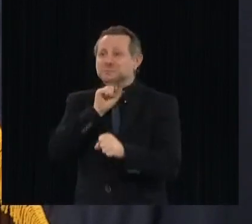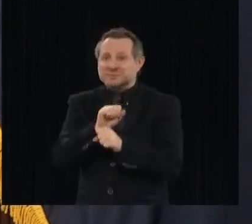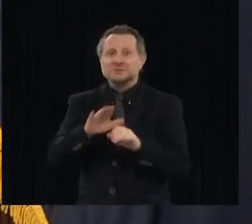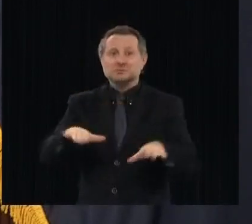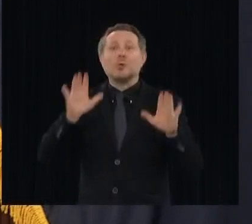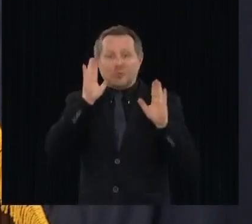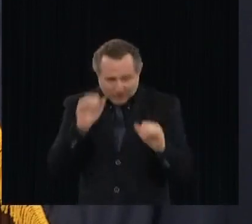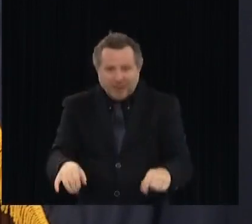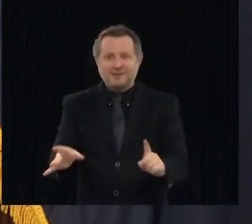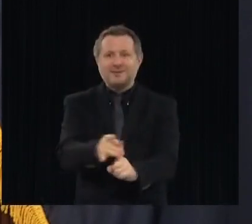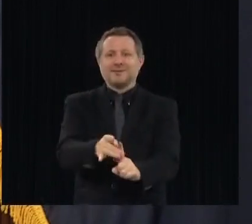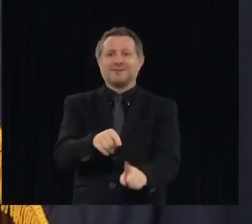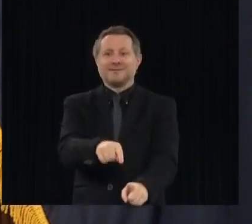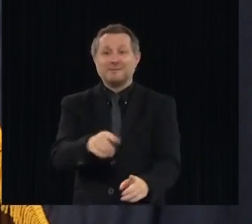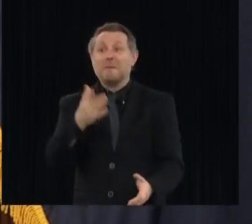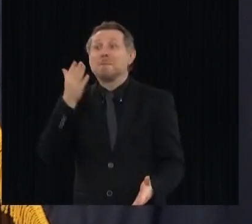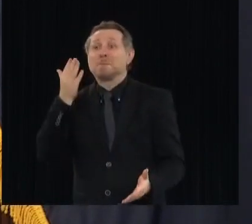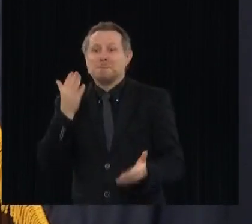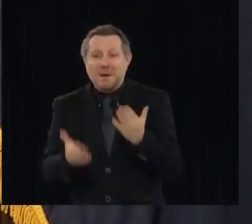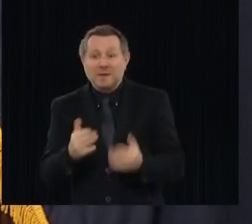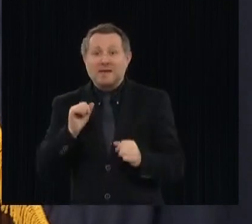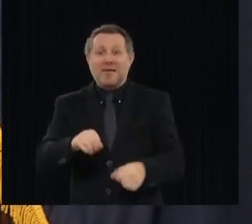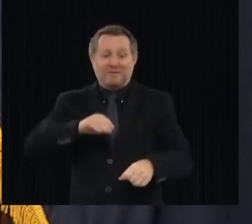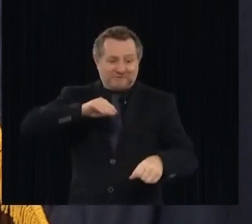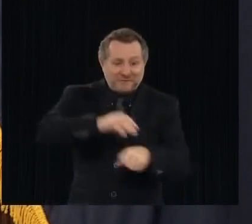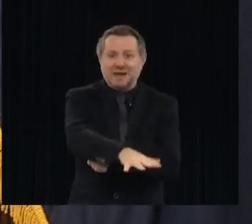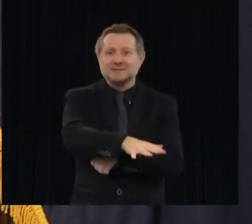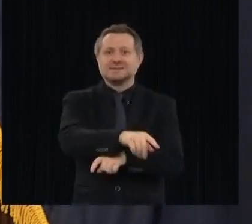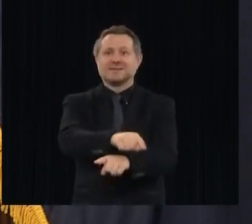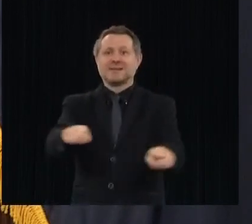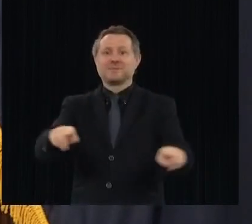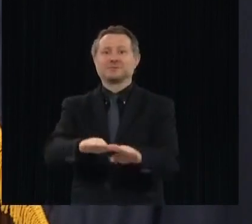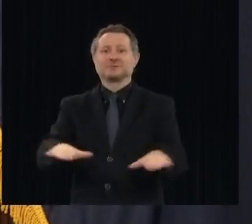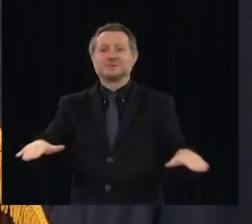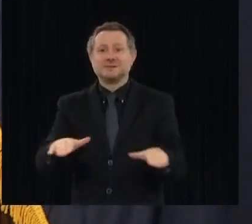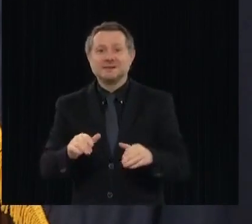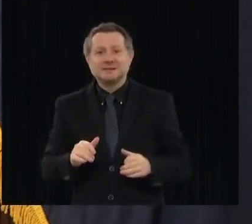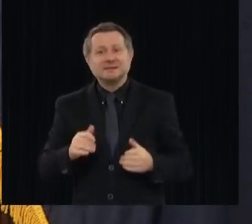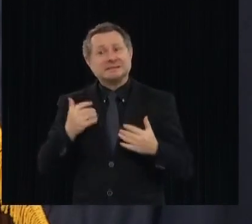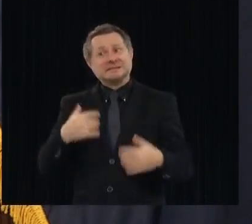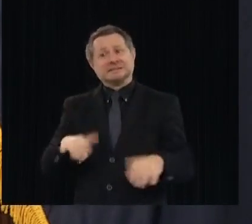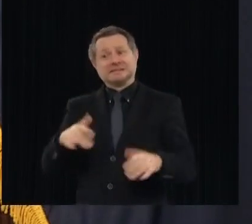IF YOU NOW CHANGE YOUR FACTS